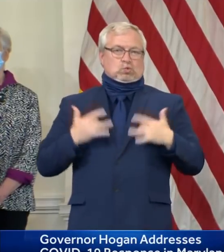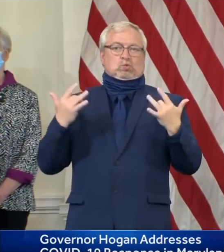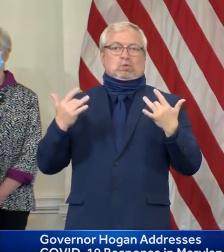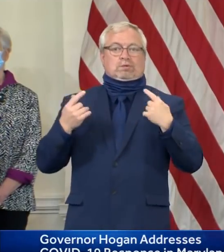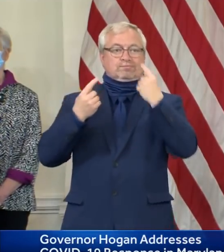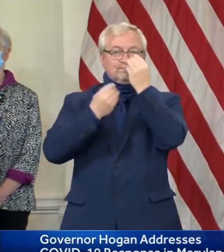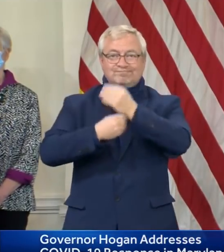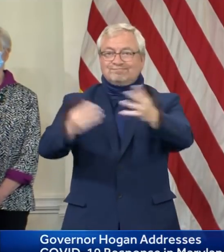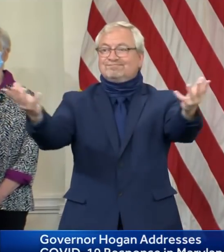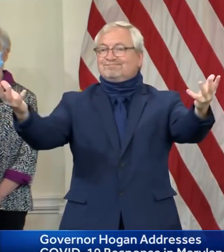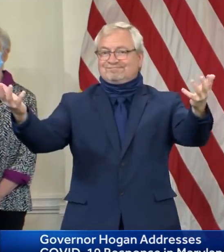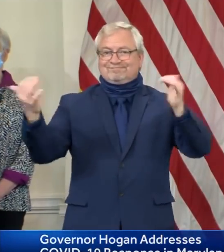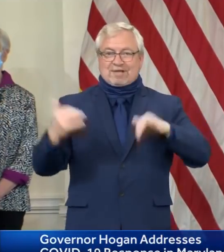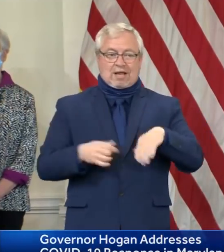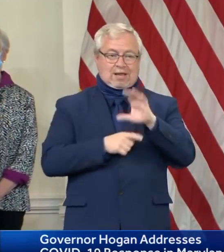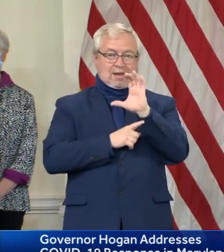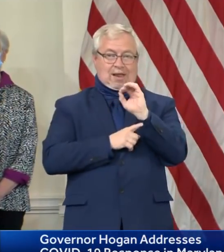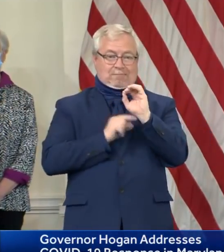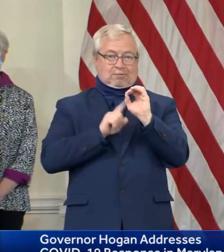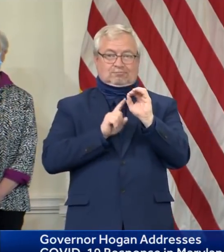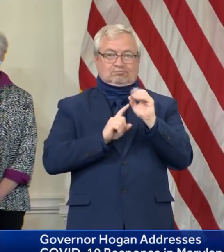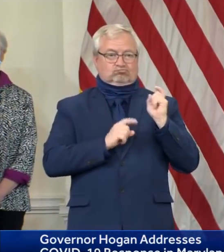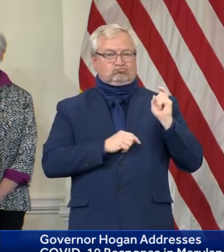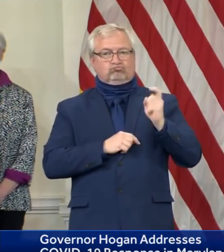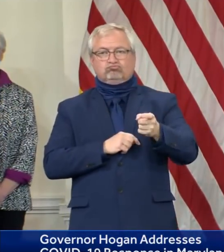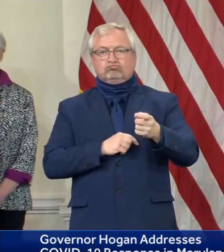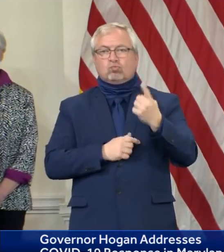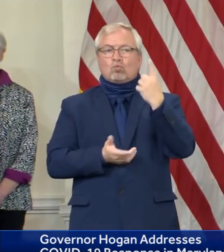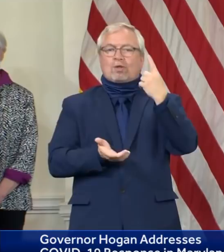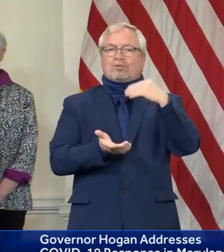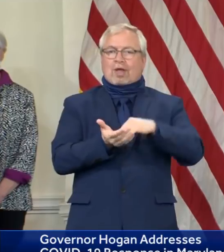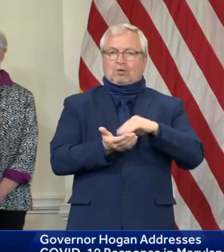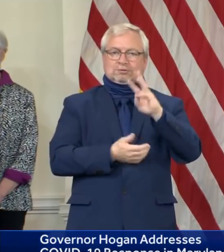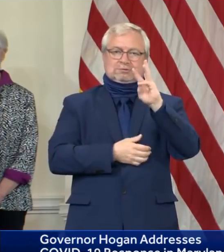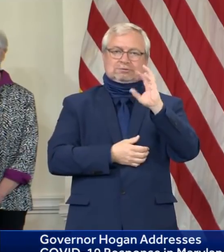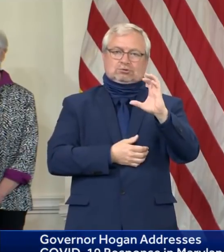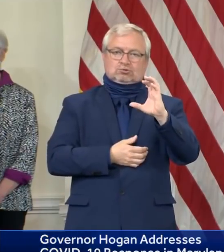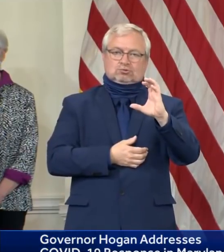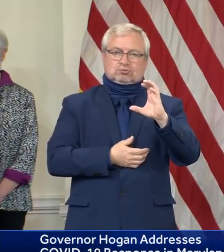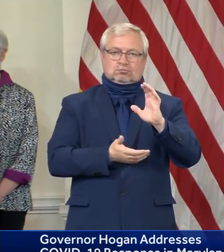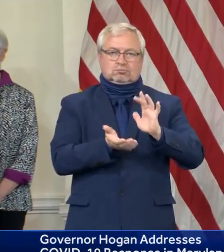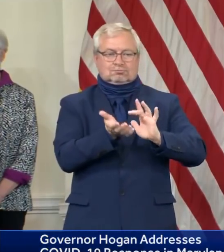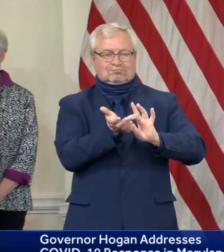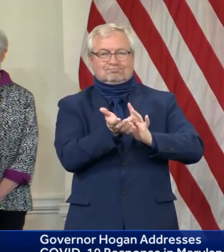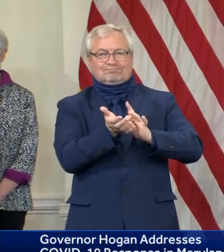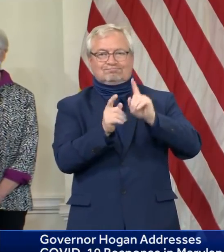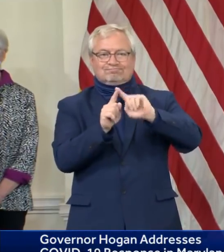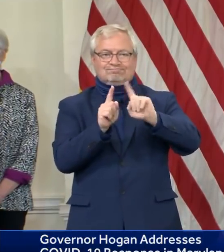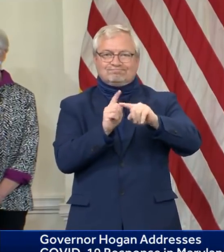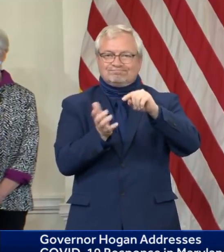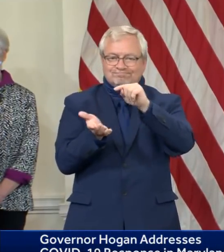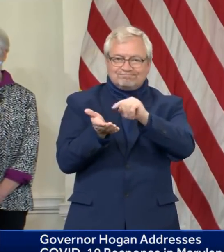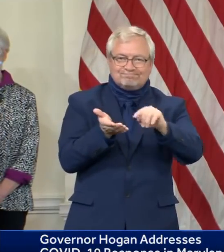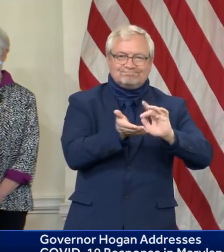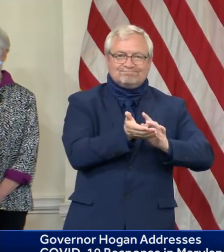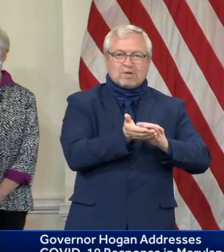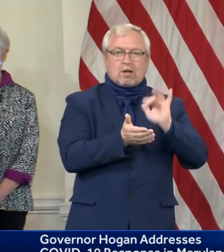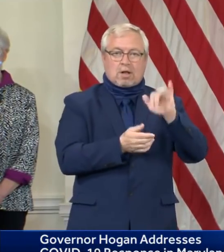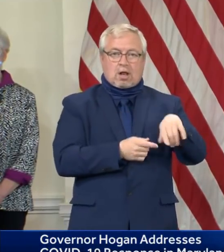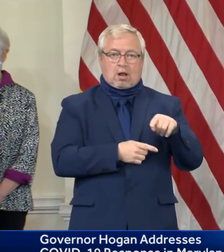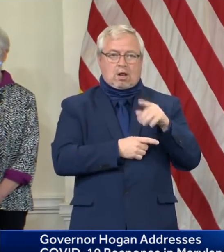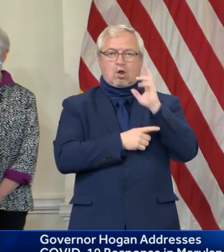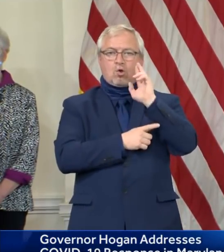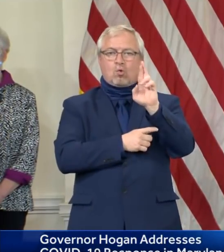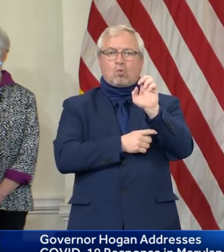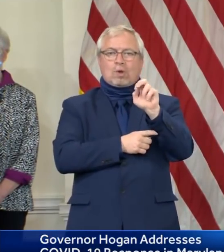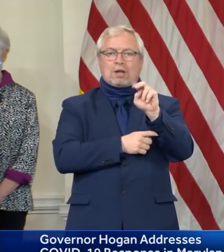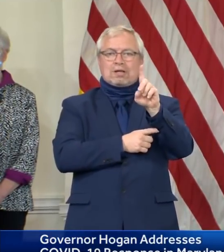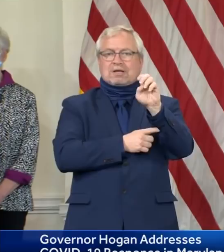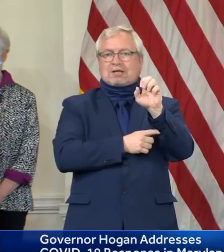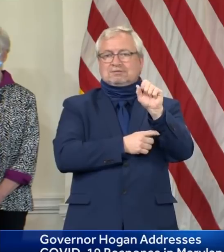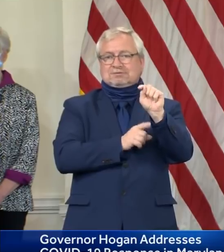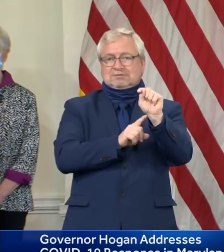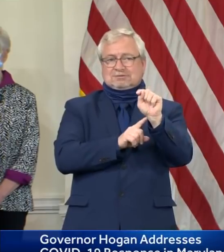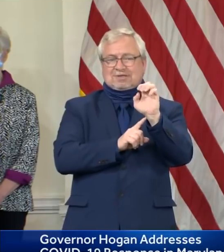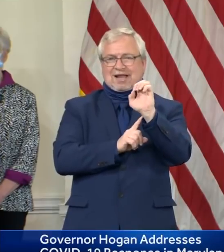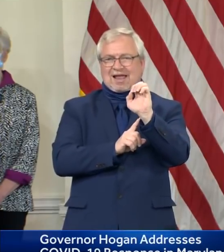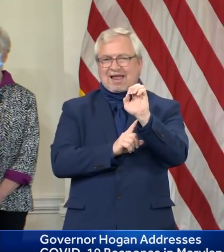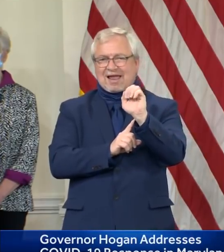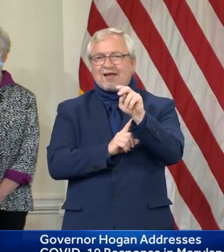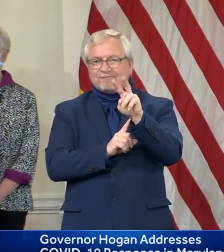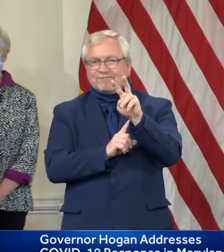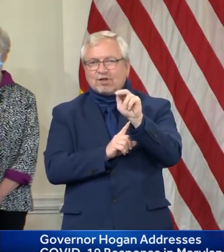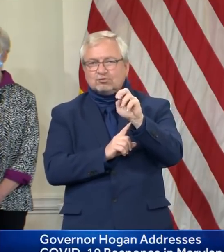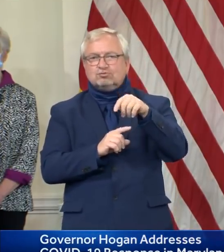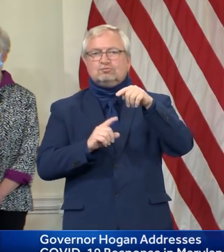WE ARE PLEASED TO ANNOUNCE THAT GILEAD HAS DONATED 1600 DOSES OF REMDESIVIR TO THE STATE OF MARYLAND.